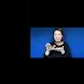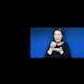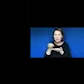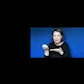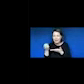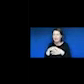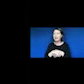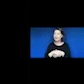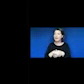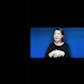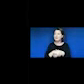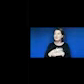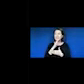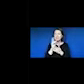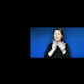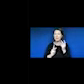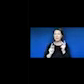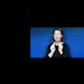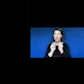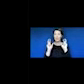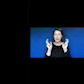giving out basketballs and different duties like that.